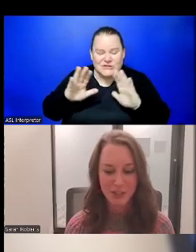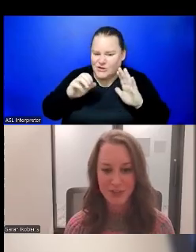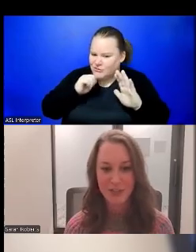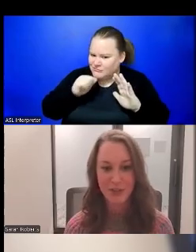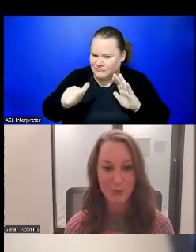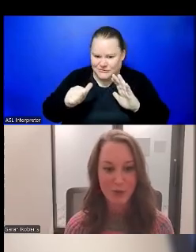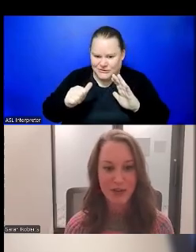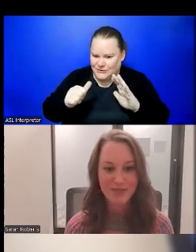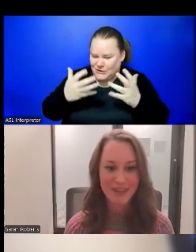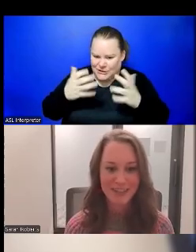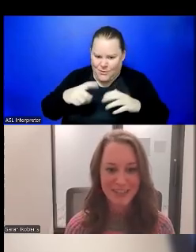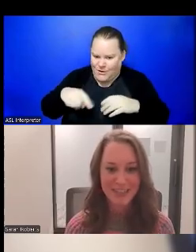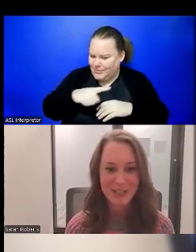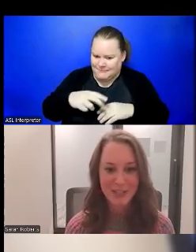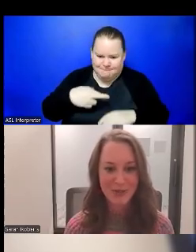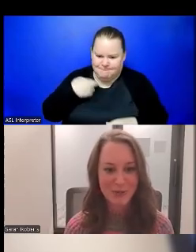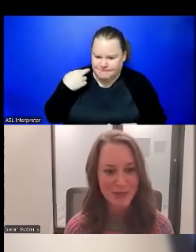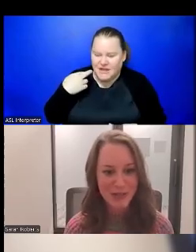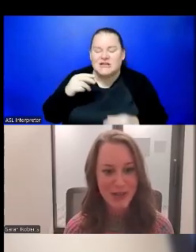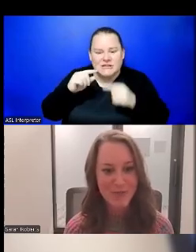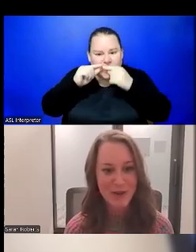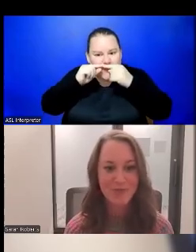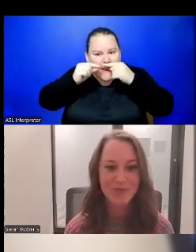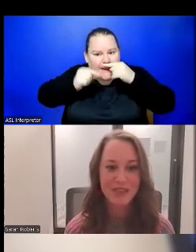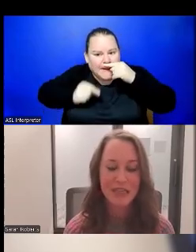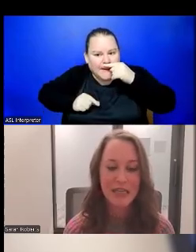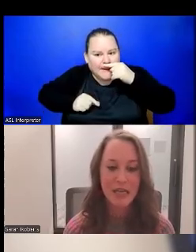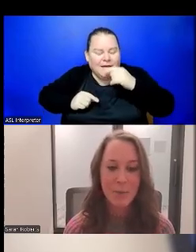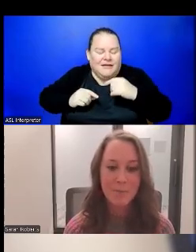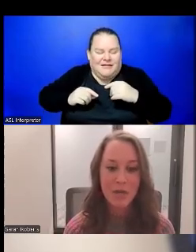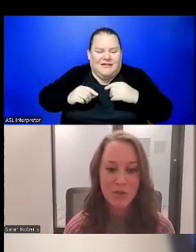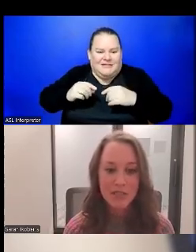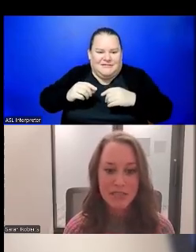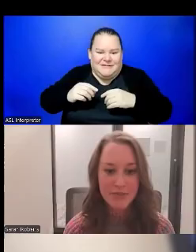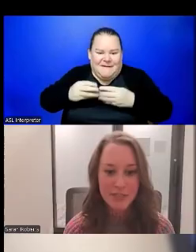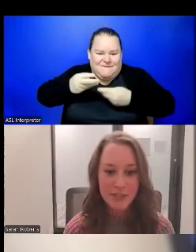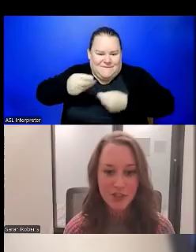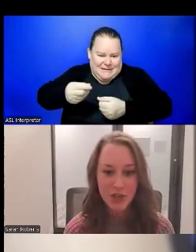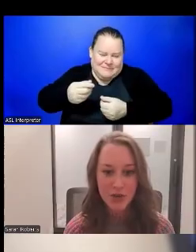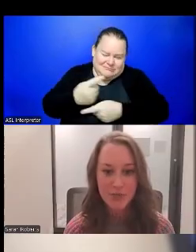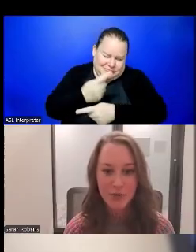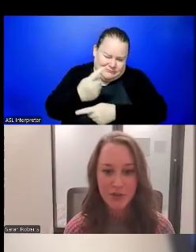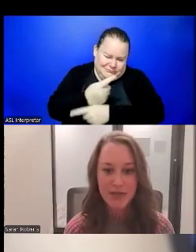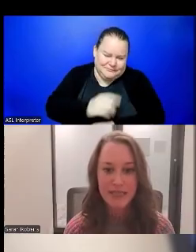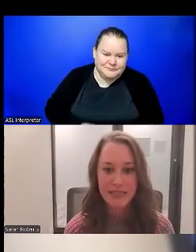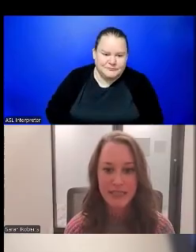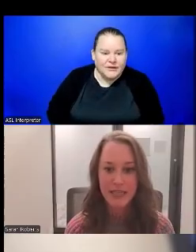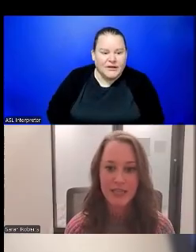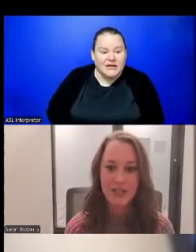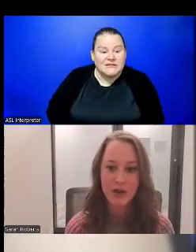Ng feedings are appropriate at this stage, as we've been talking about most infants show improvement in sucking and